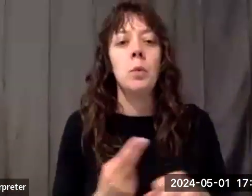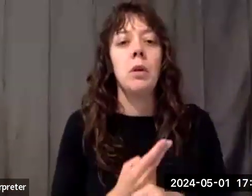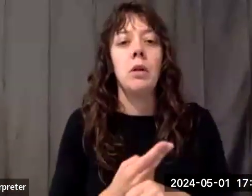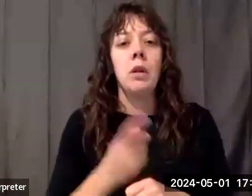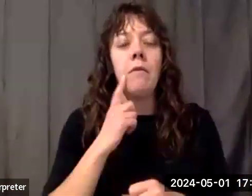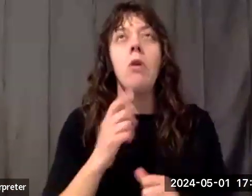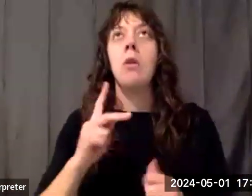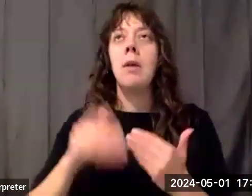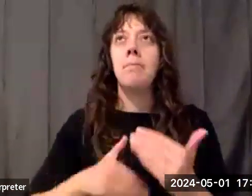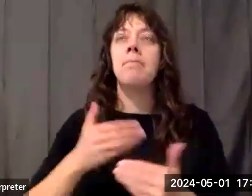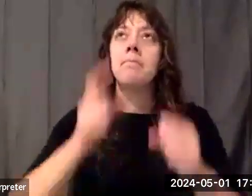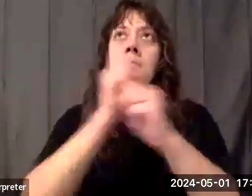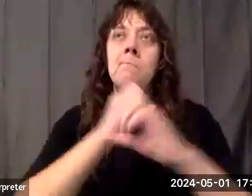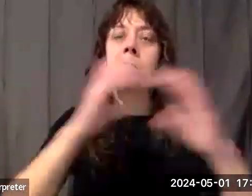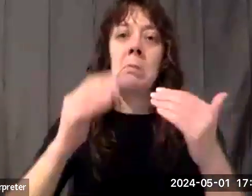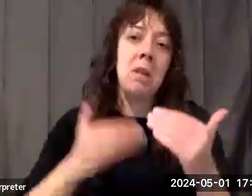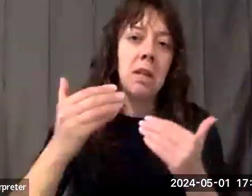that we're doing now in terms of our credentialing reorganization.